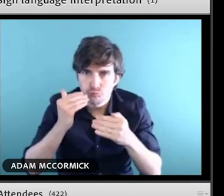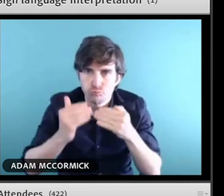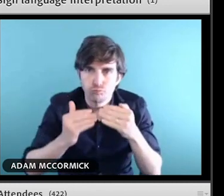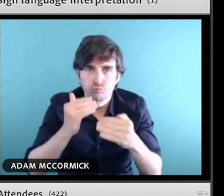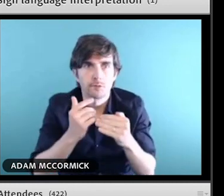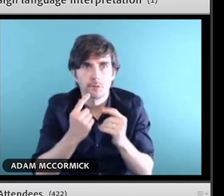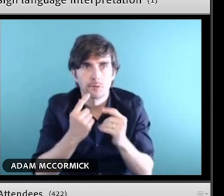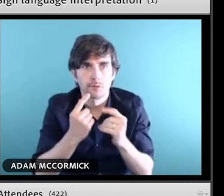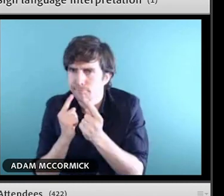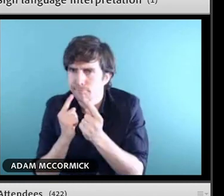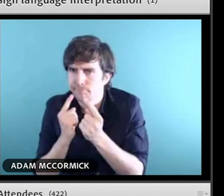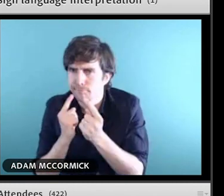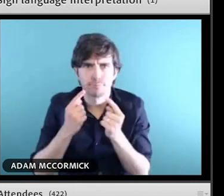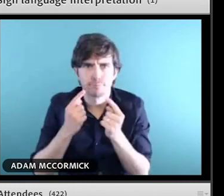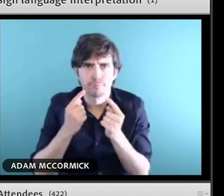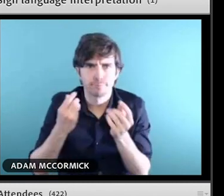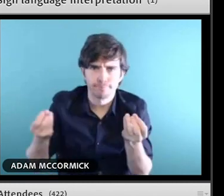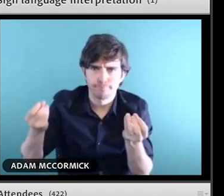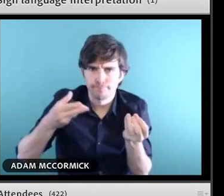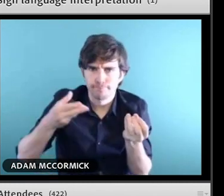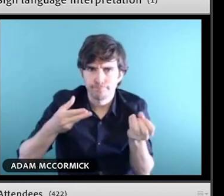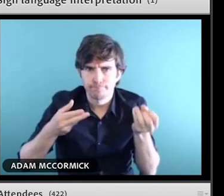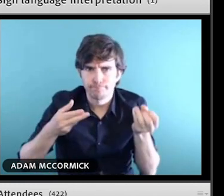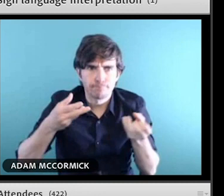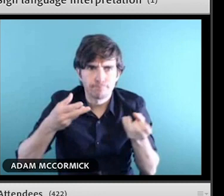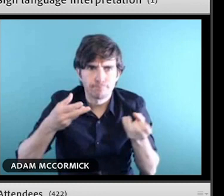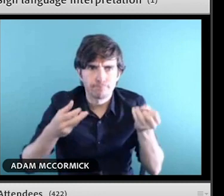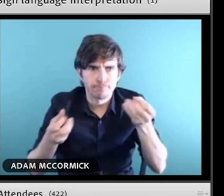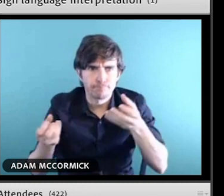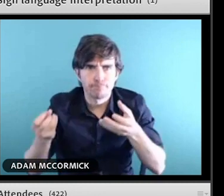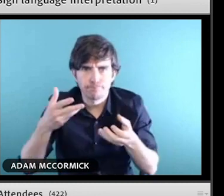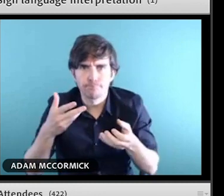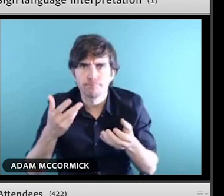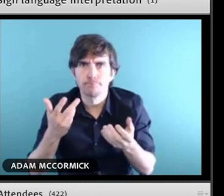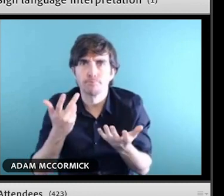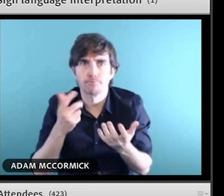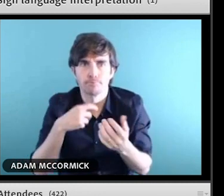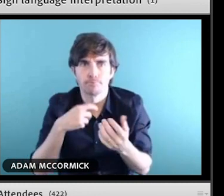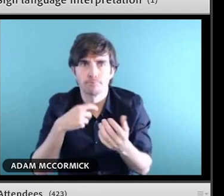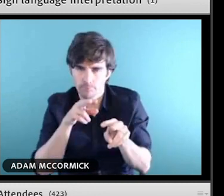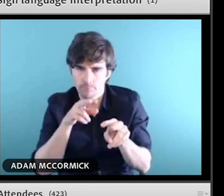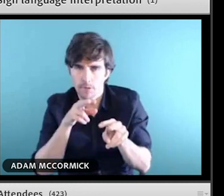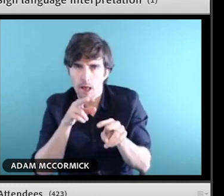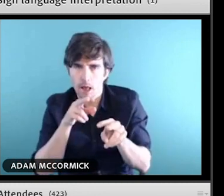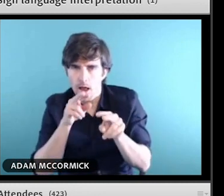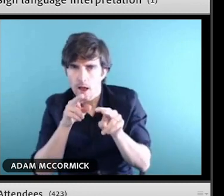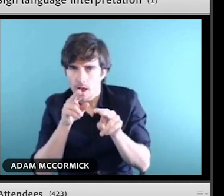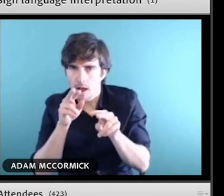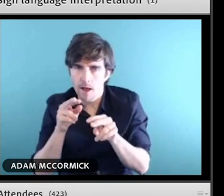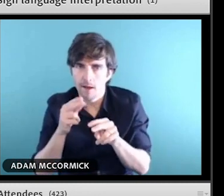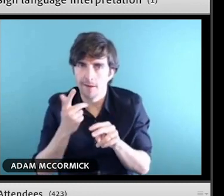Sure. Thanks a lot. It's really great to see all these ideas coming